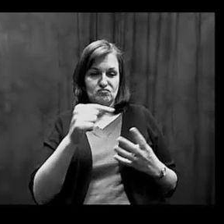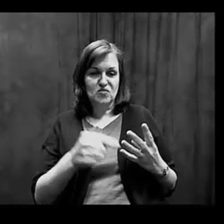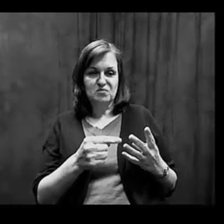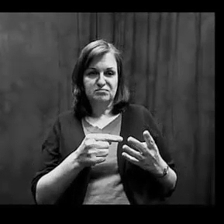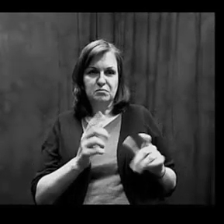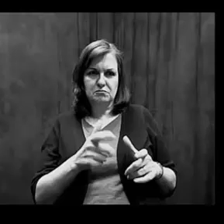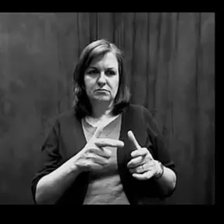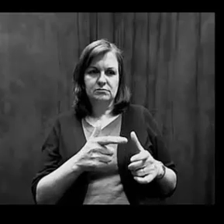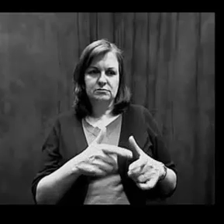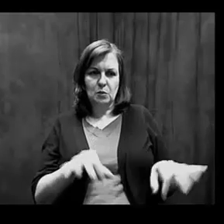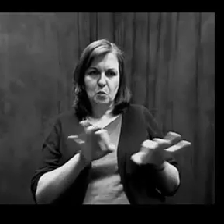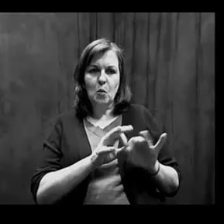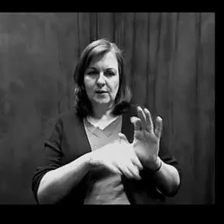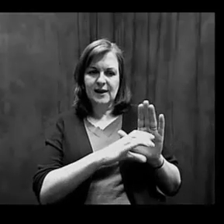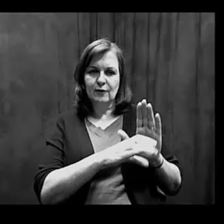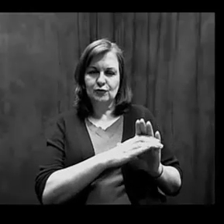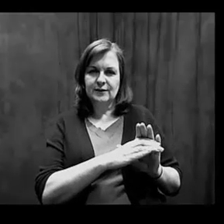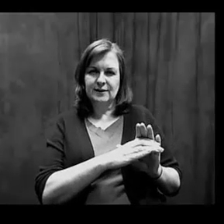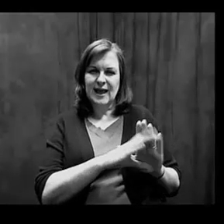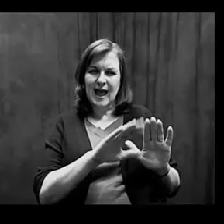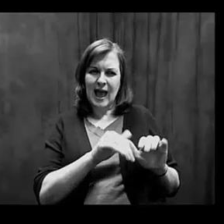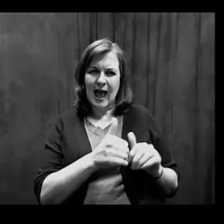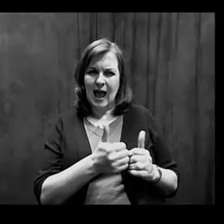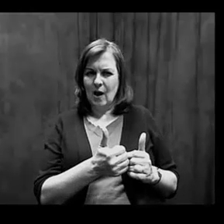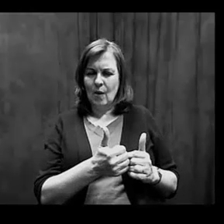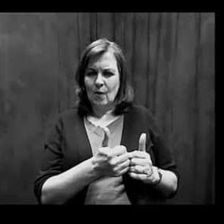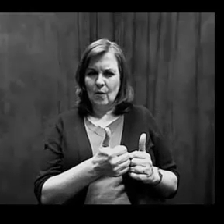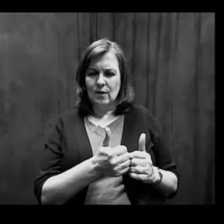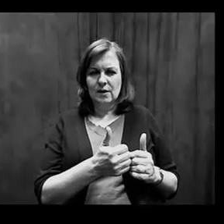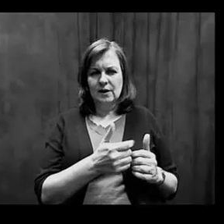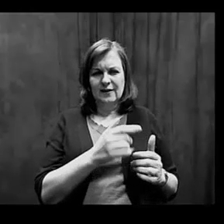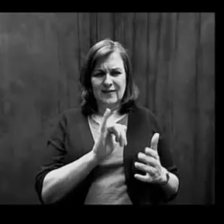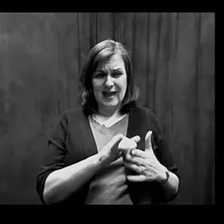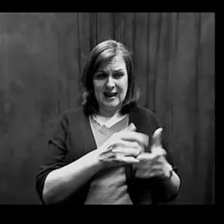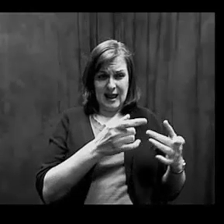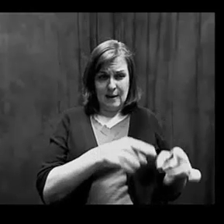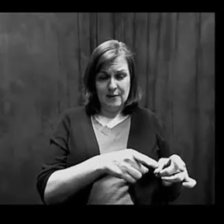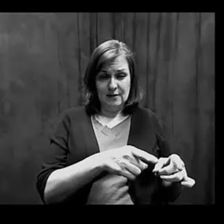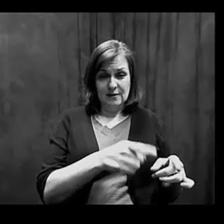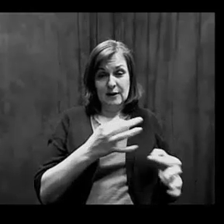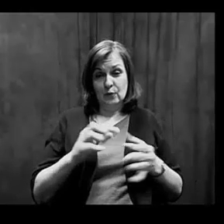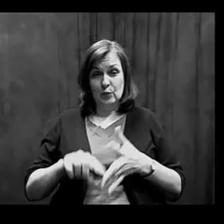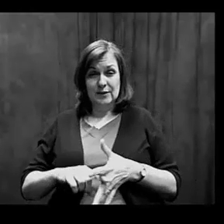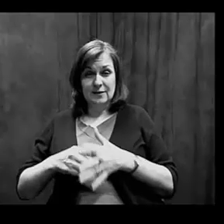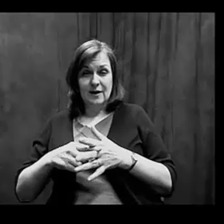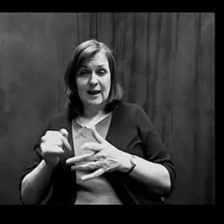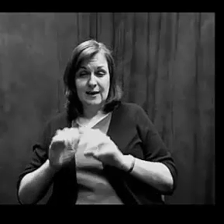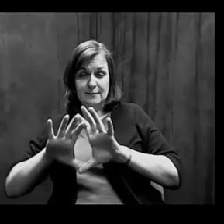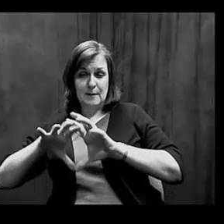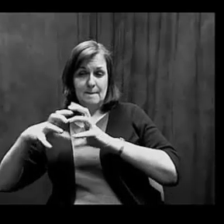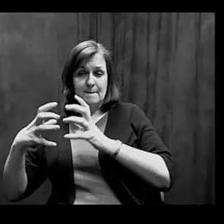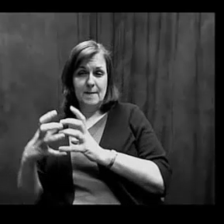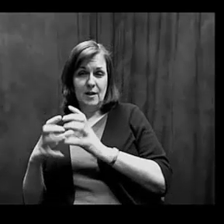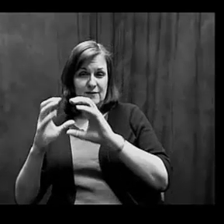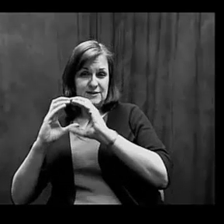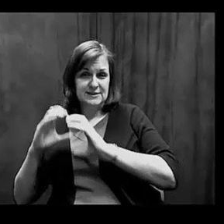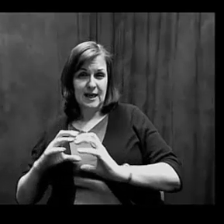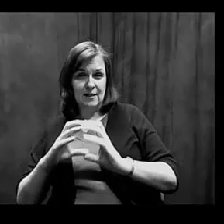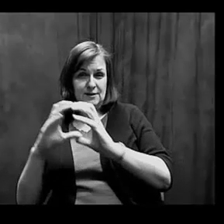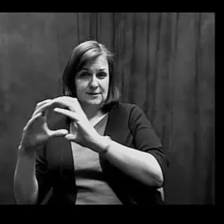those primary characteristics -- how do we get what started out as a ball of cells remember